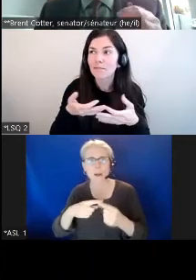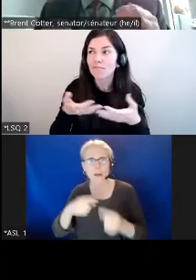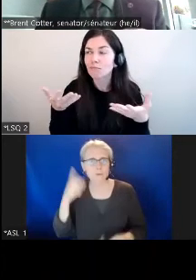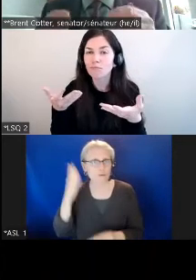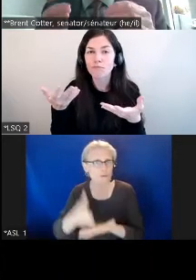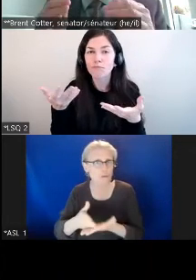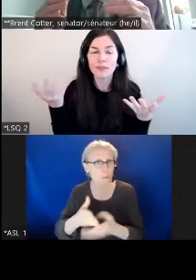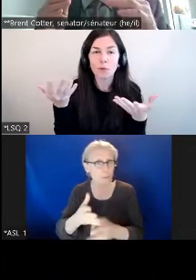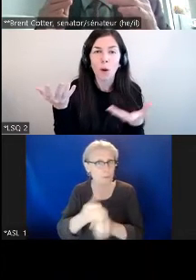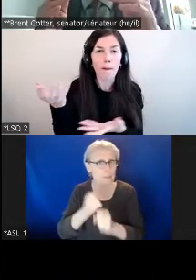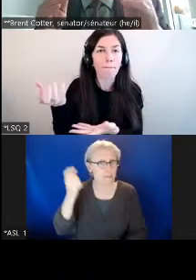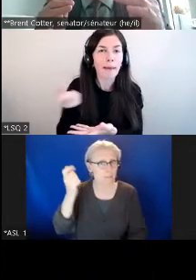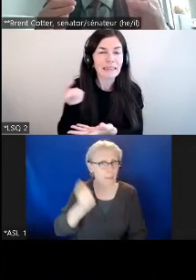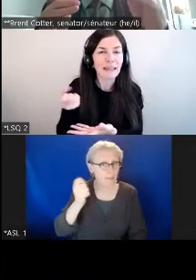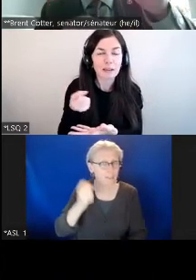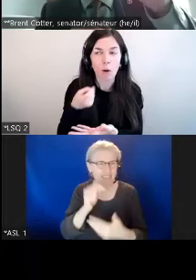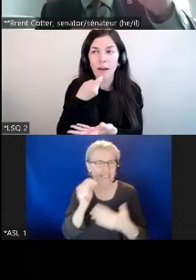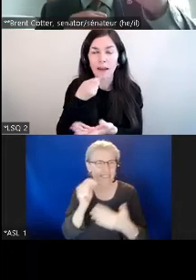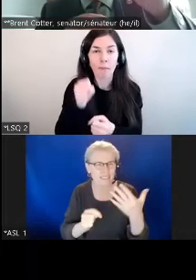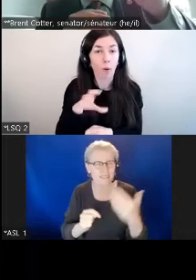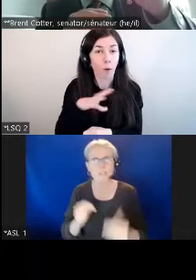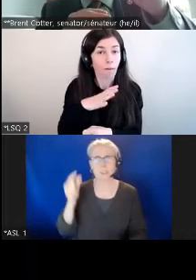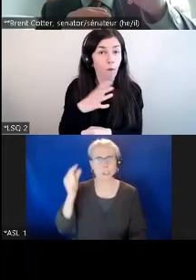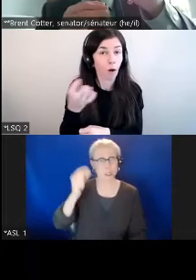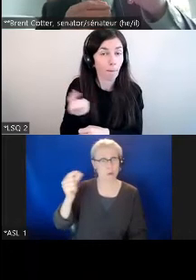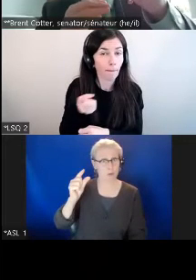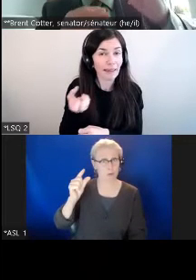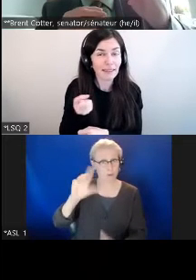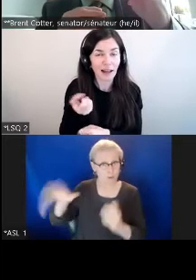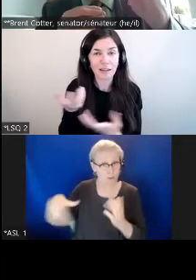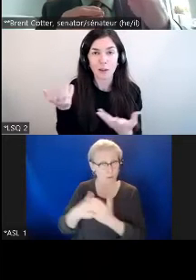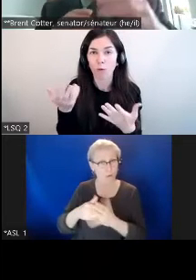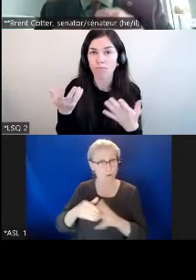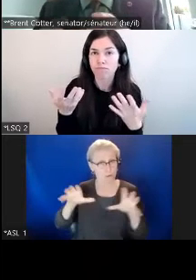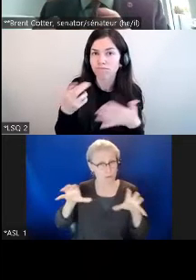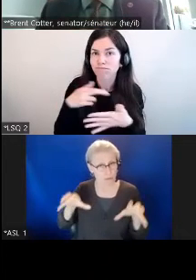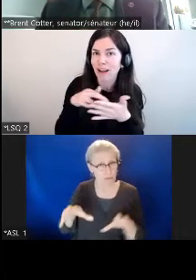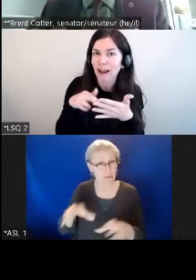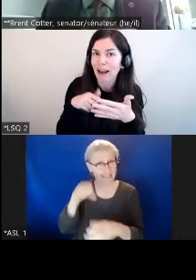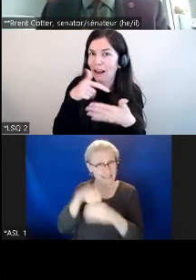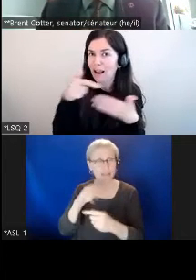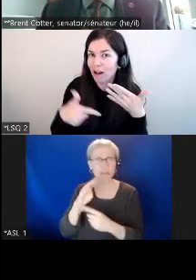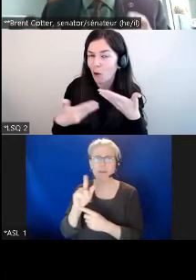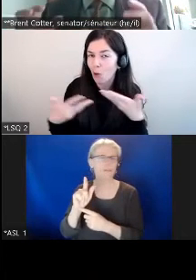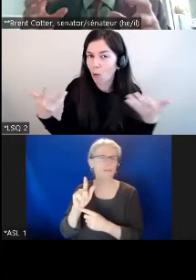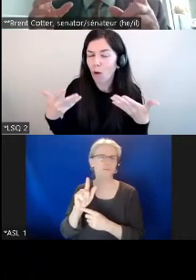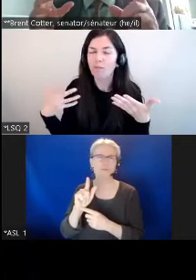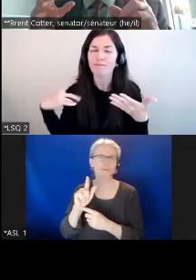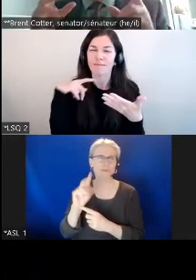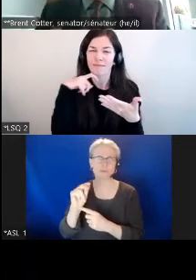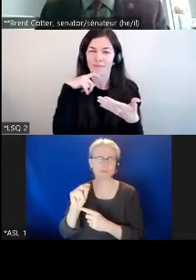AND IT IS HARD FOR GOVERNMENTS TO DO ALL OF THAT IN THE BILL ITSELF. SO WHAT THEY DO IS THEY